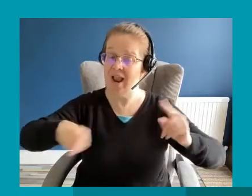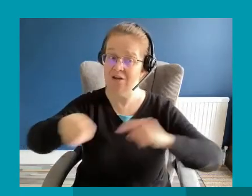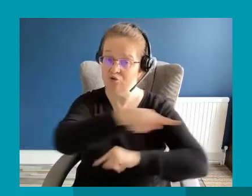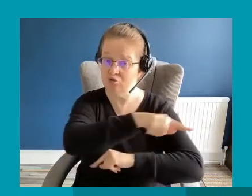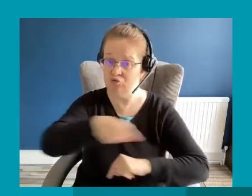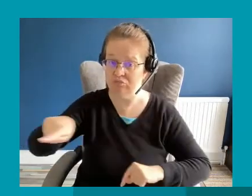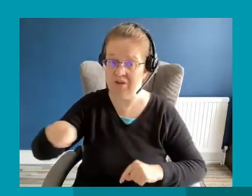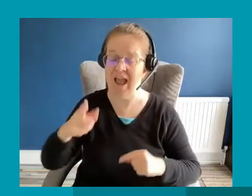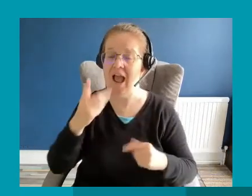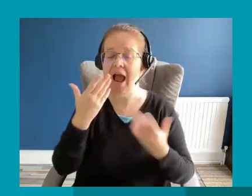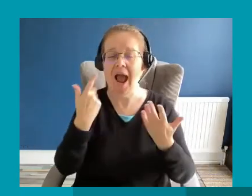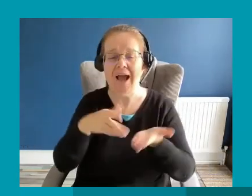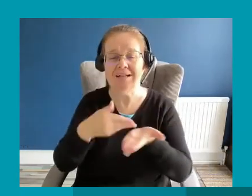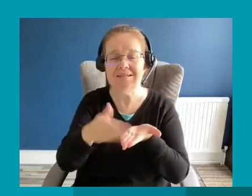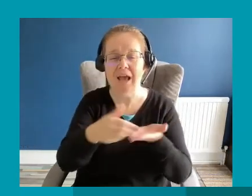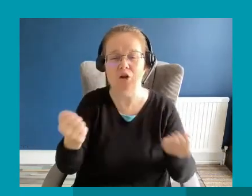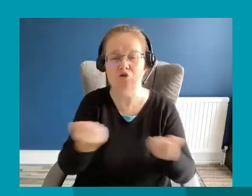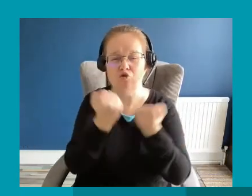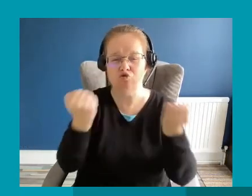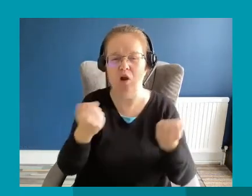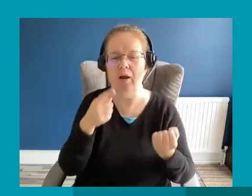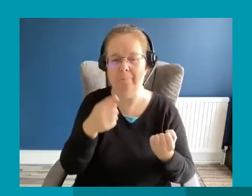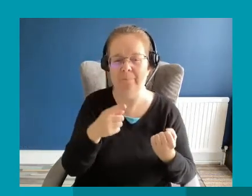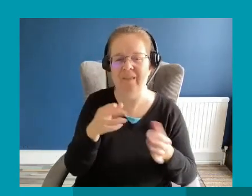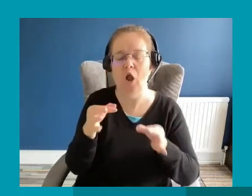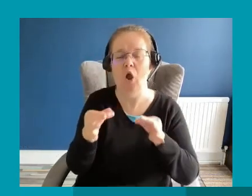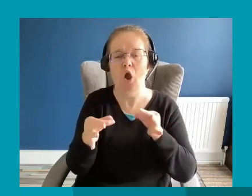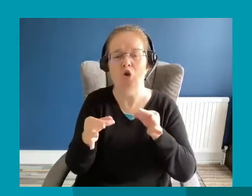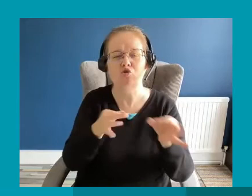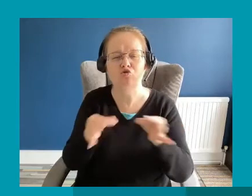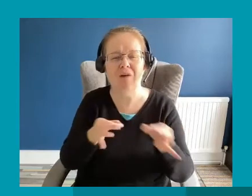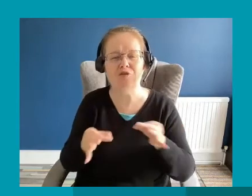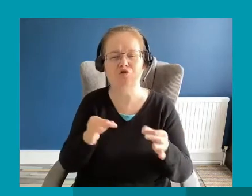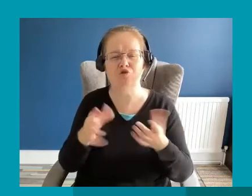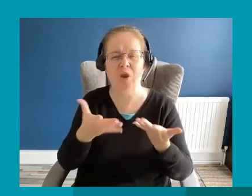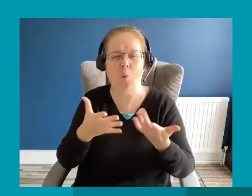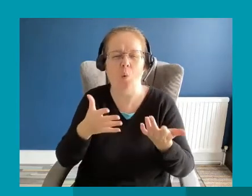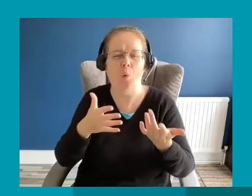Here's a little quick strategy or structure or approach you can take.